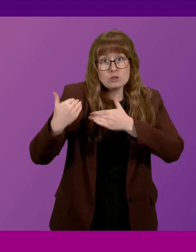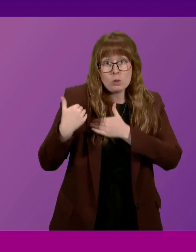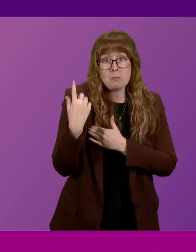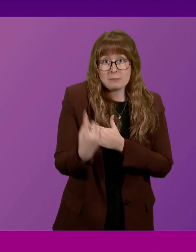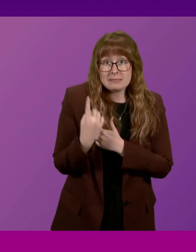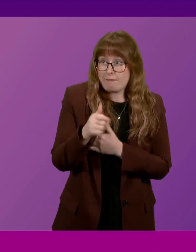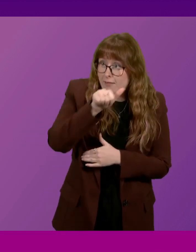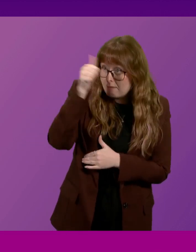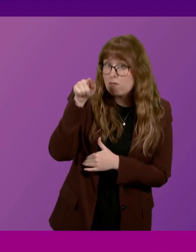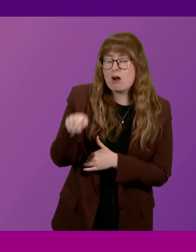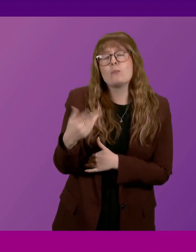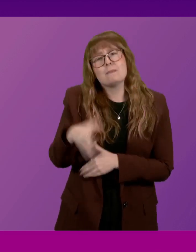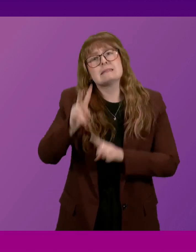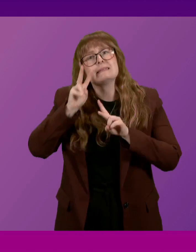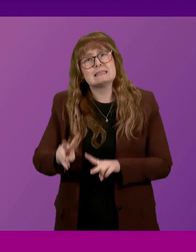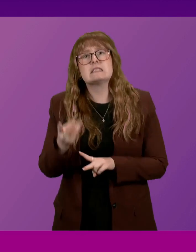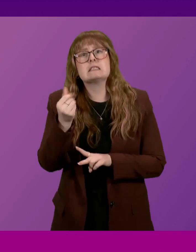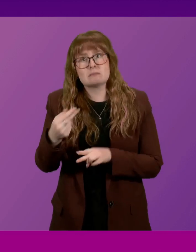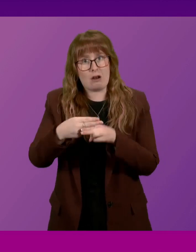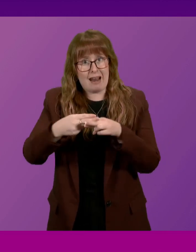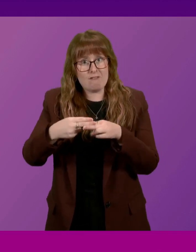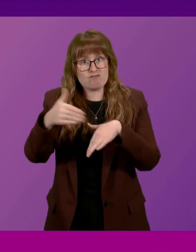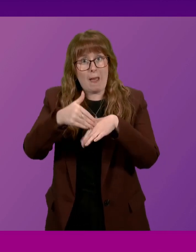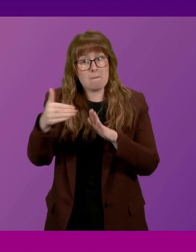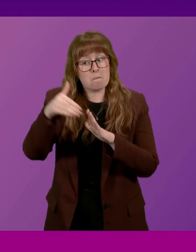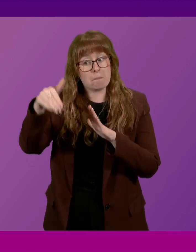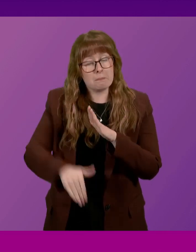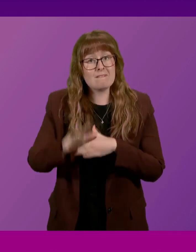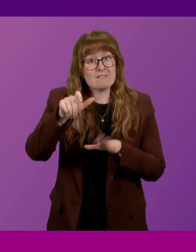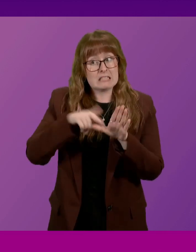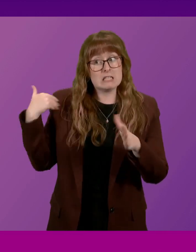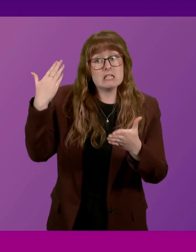We have seen a sustained fall in the levels of knife crime in the past 15 years, but I repeat